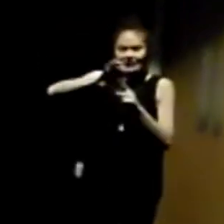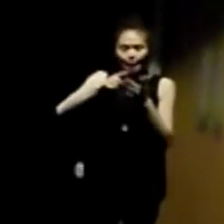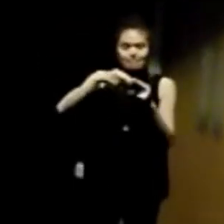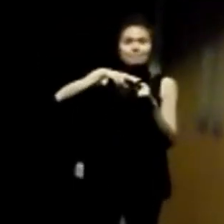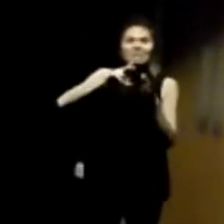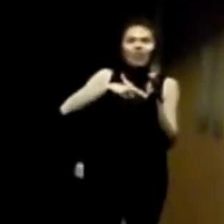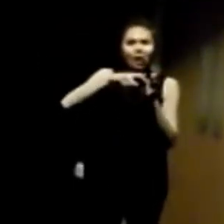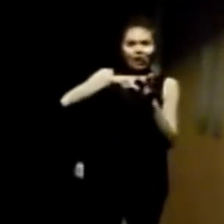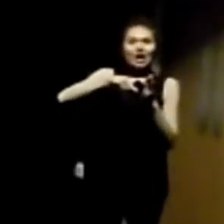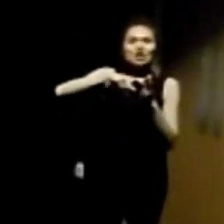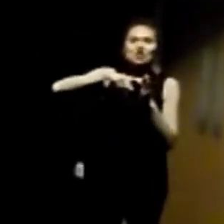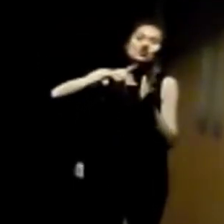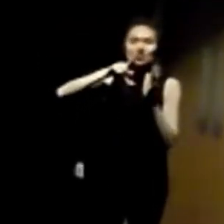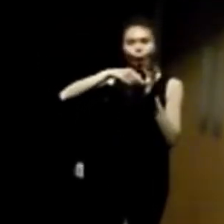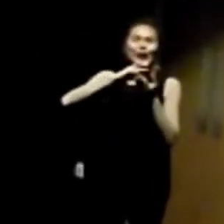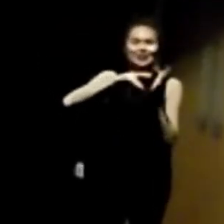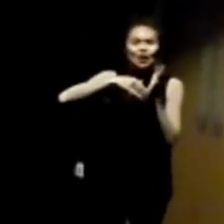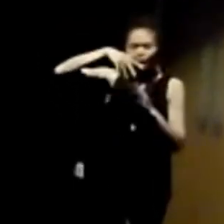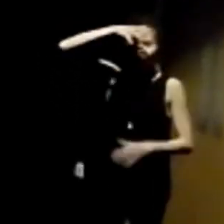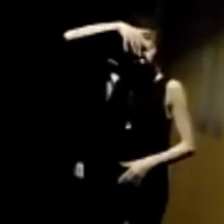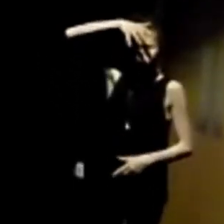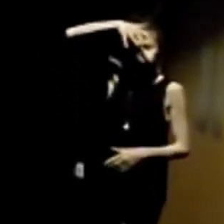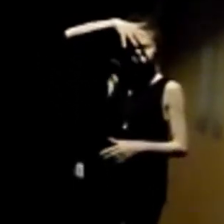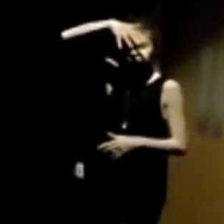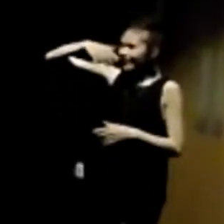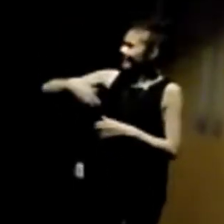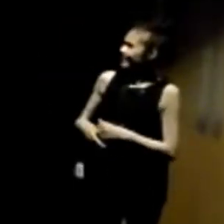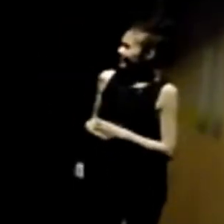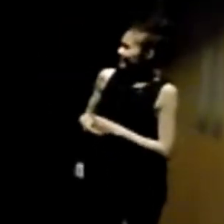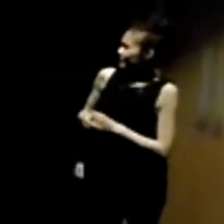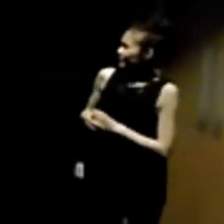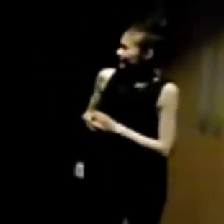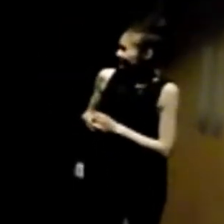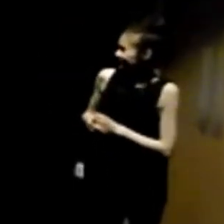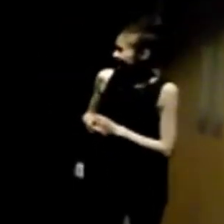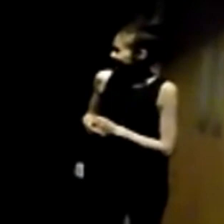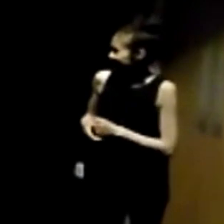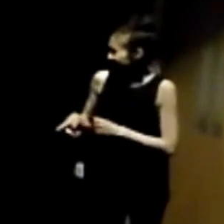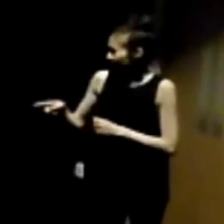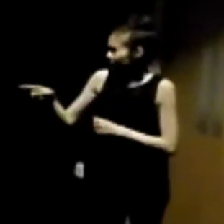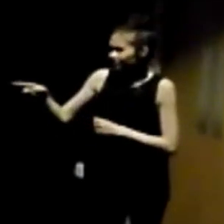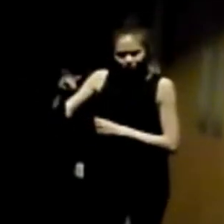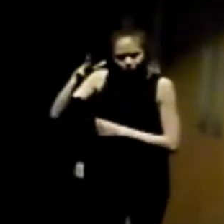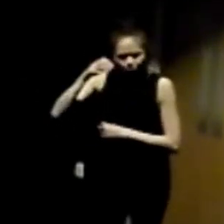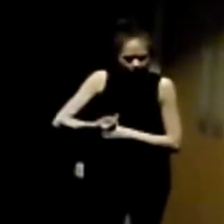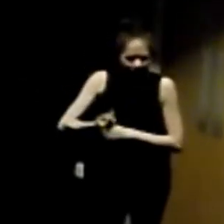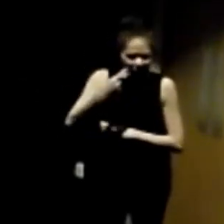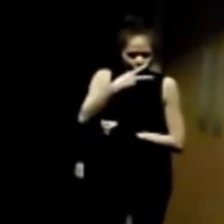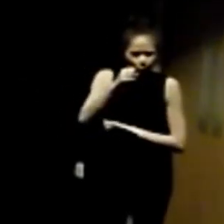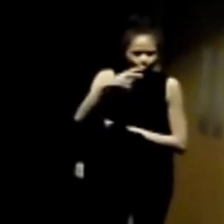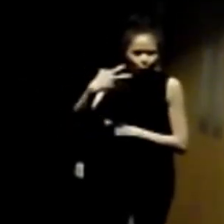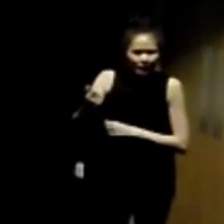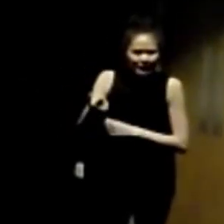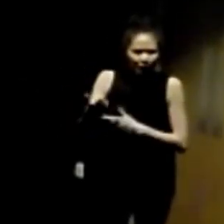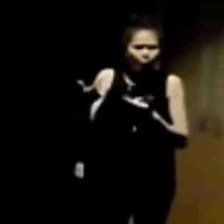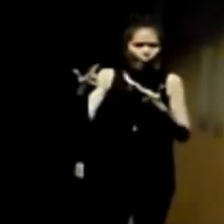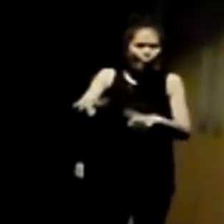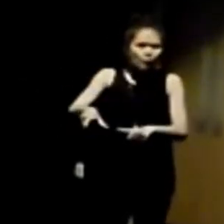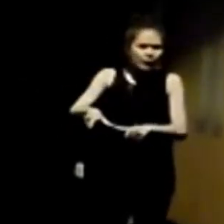Here’s Boris, with his little slogan things. When we had the first lockdown and things weren't going too well,